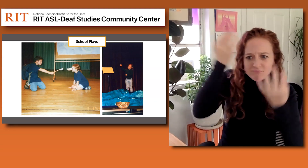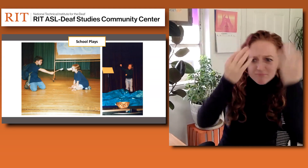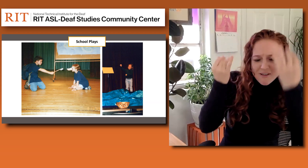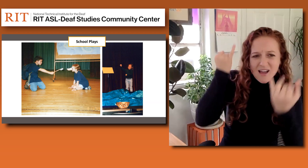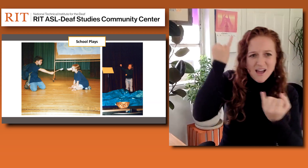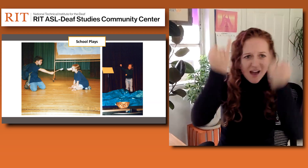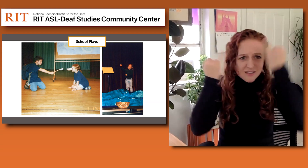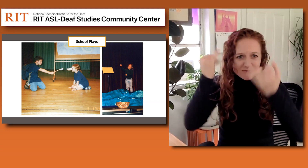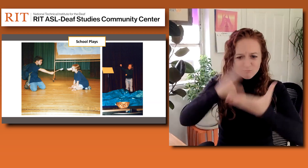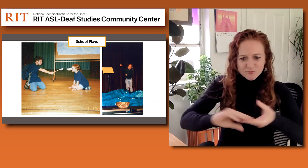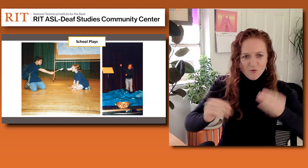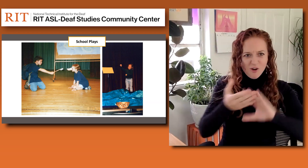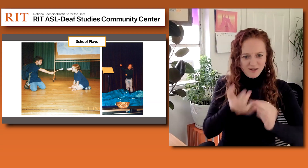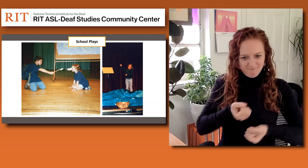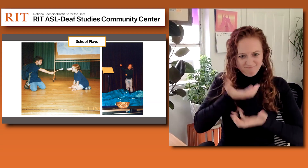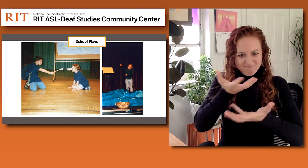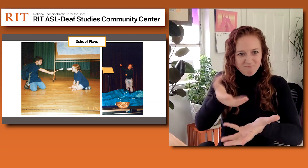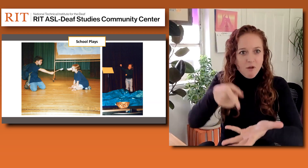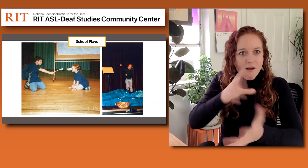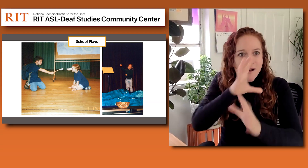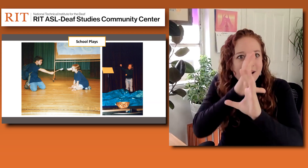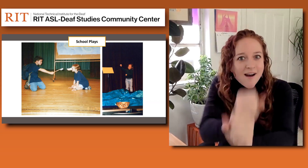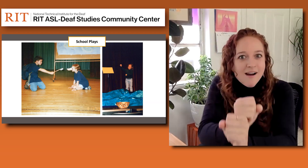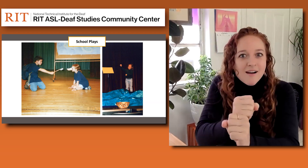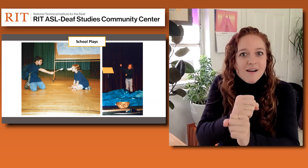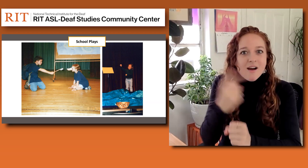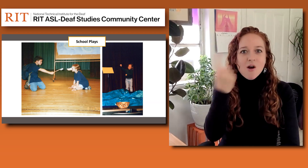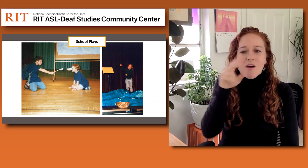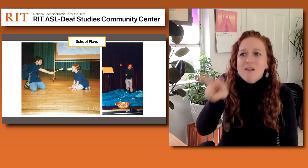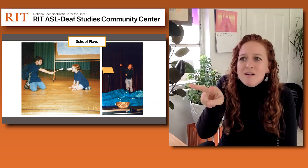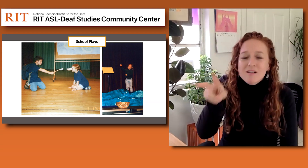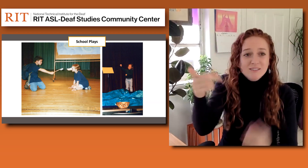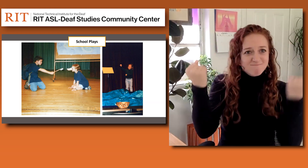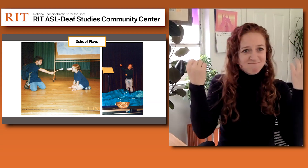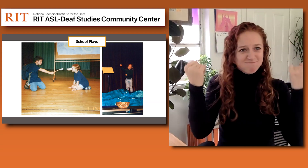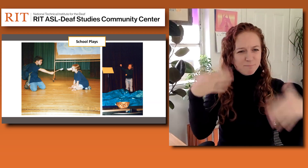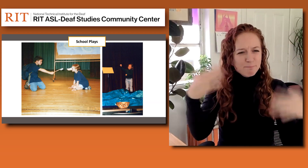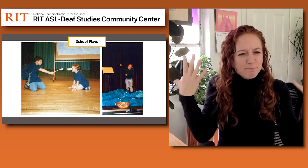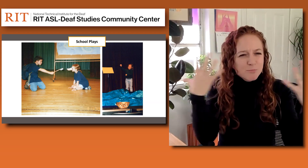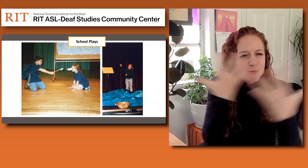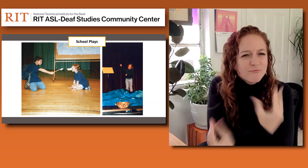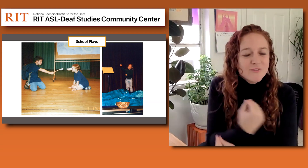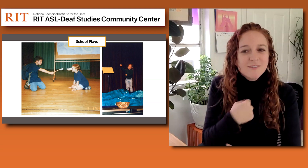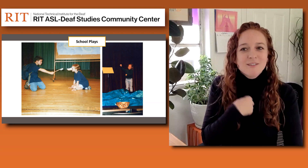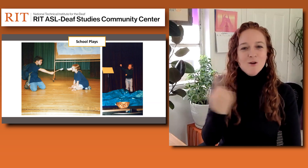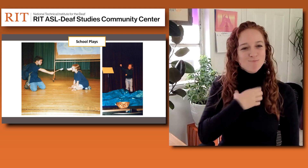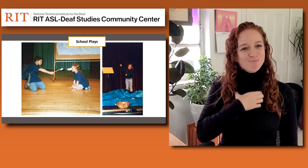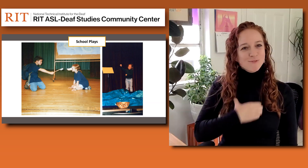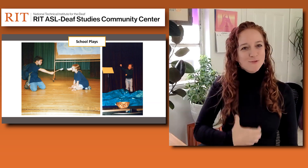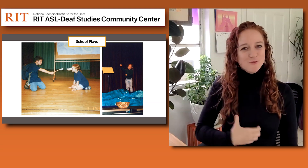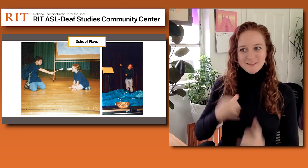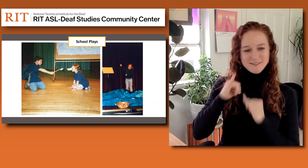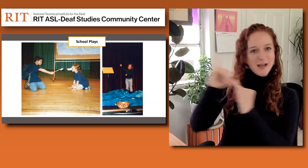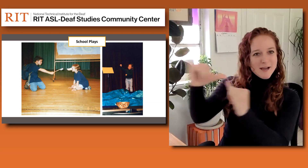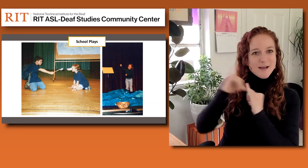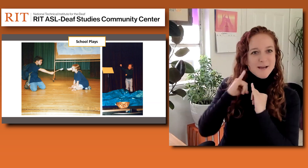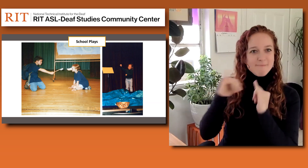to have those thoughts and ideas being able to be told in ASL in such a way, it was so gorgeous,